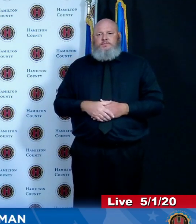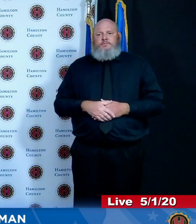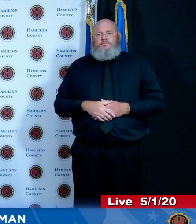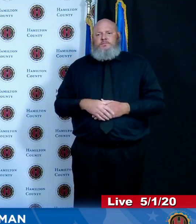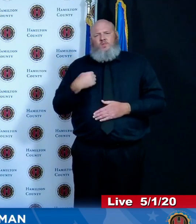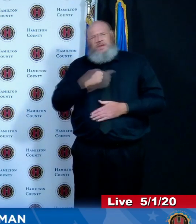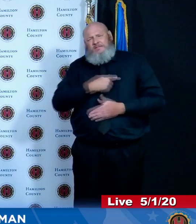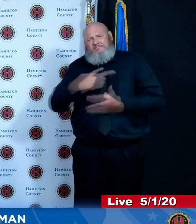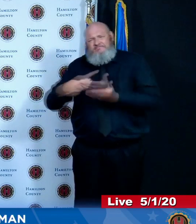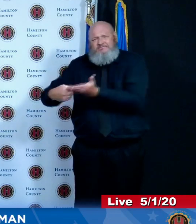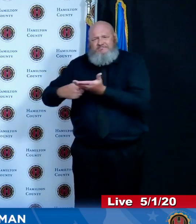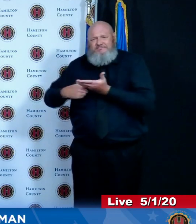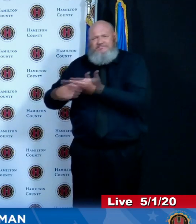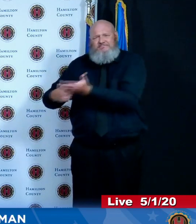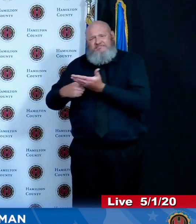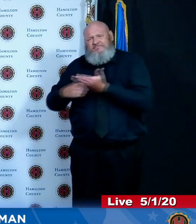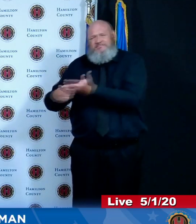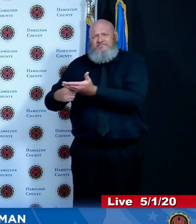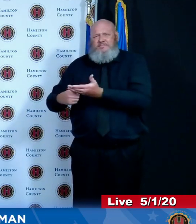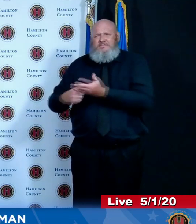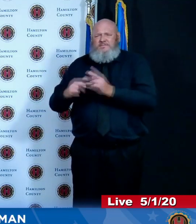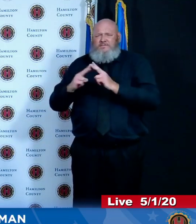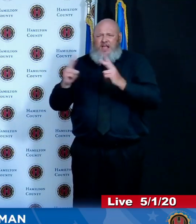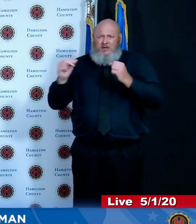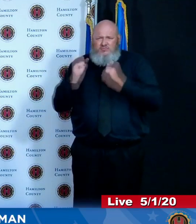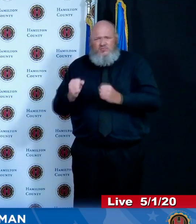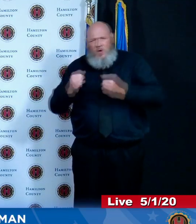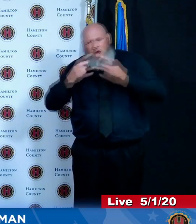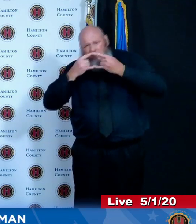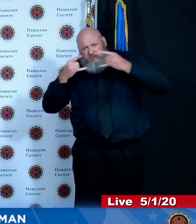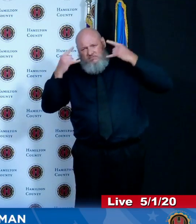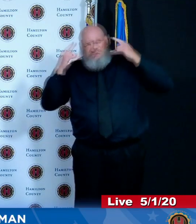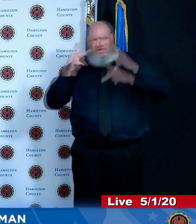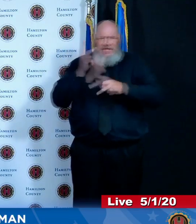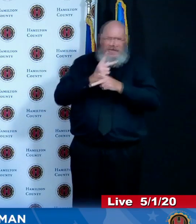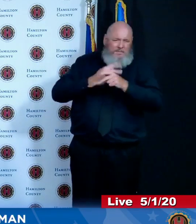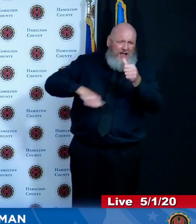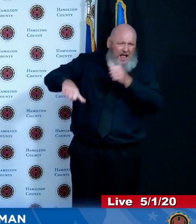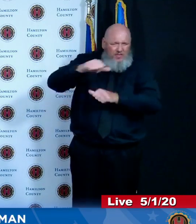very proactive steps including early on requiring every employee coming into the